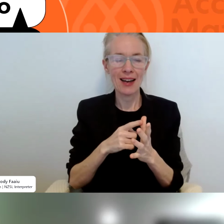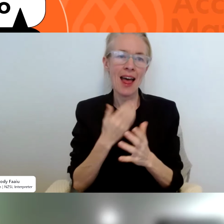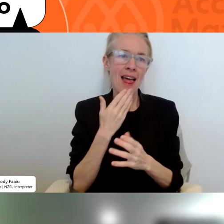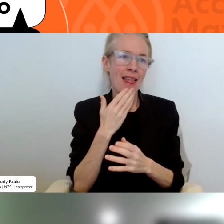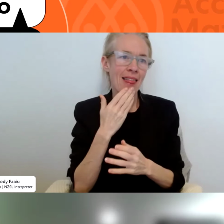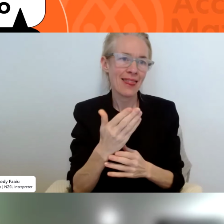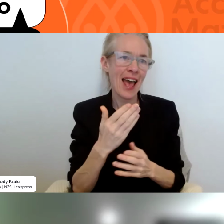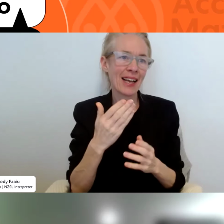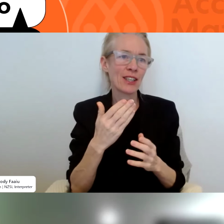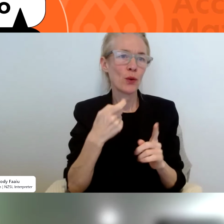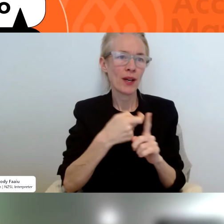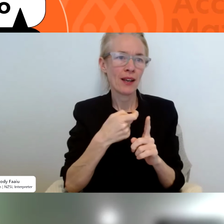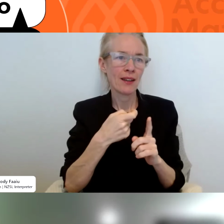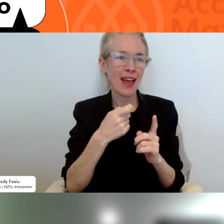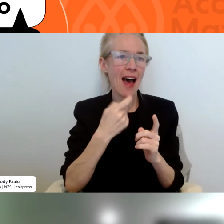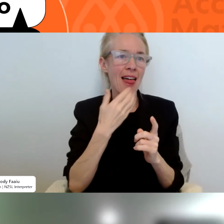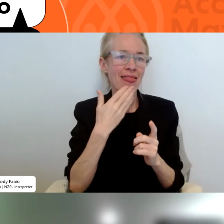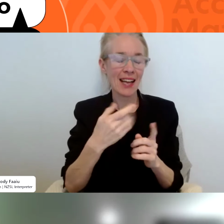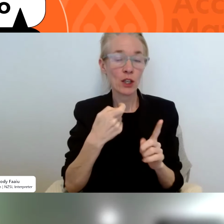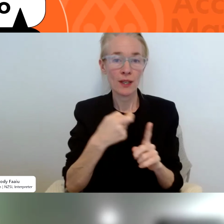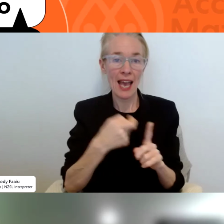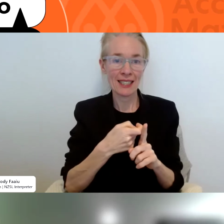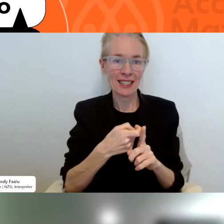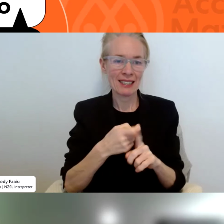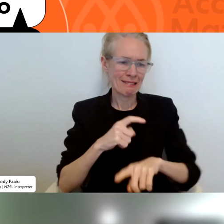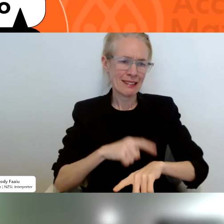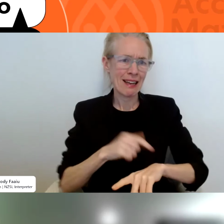to crawl to have your shower and thank you for sharing, you know,